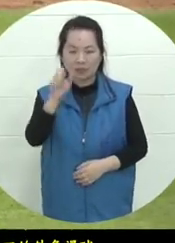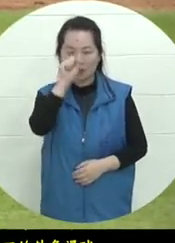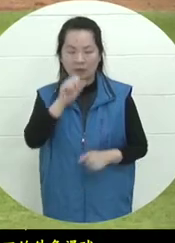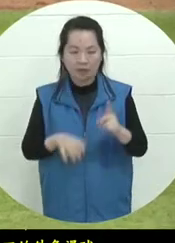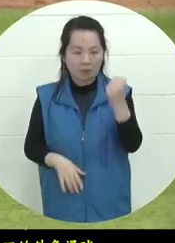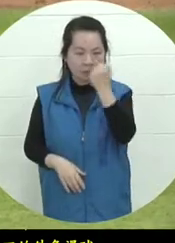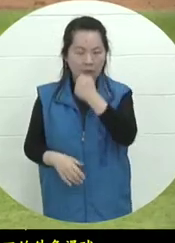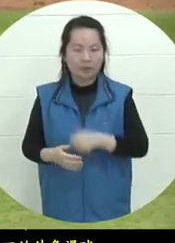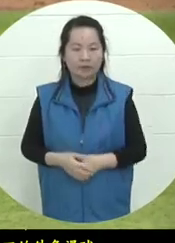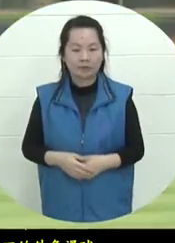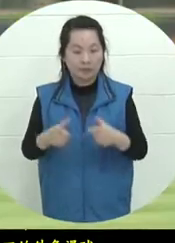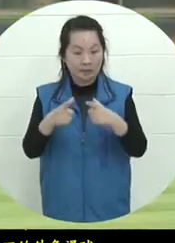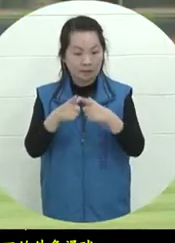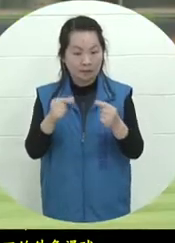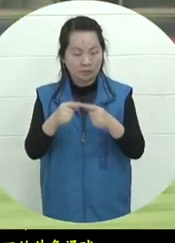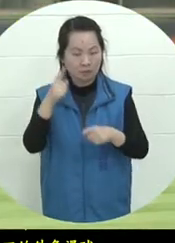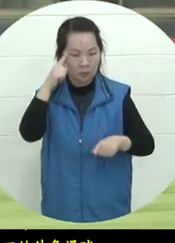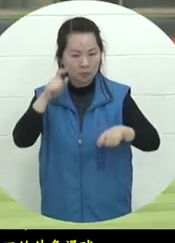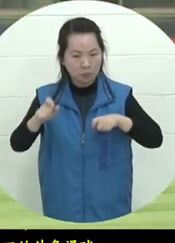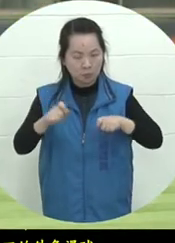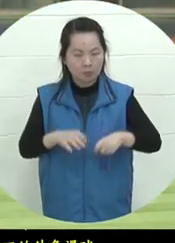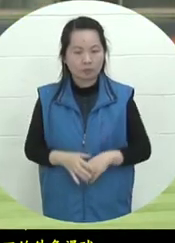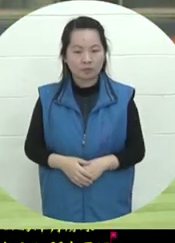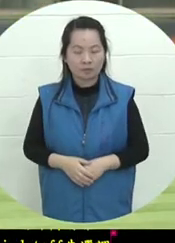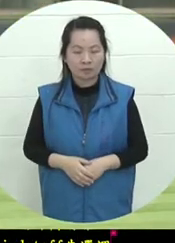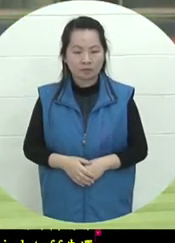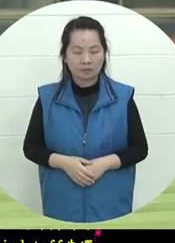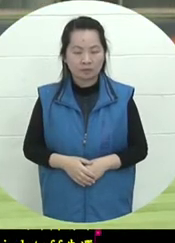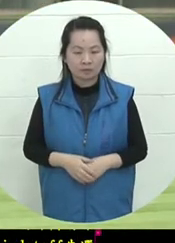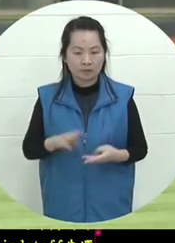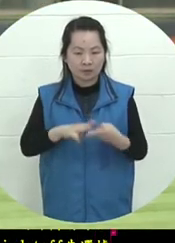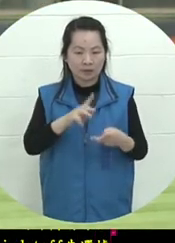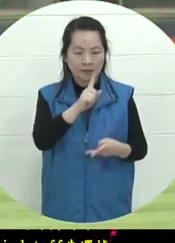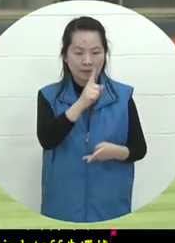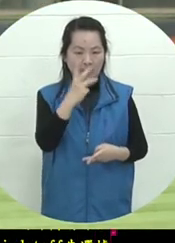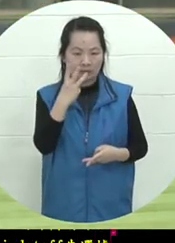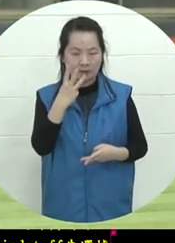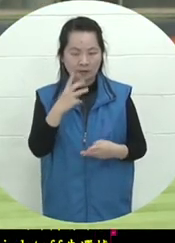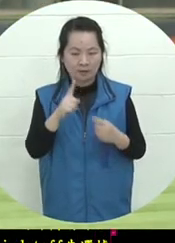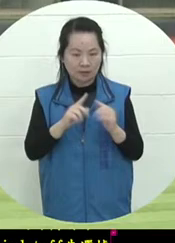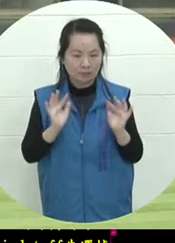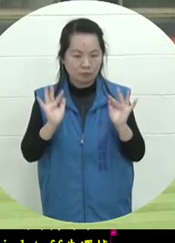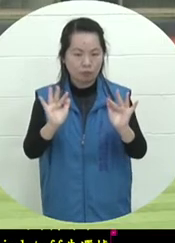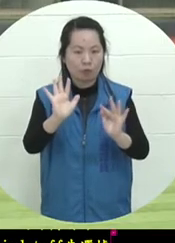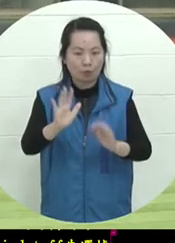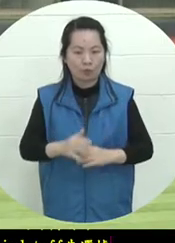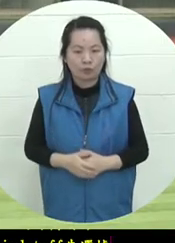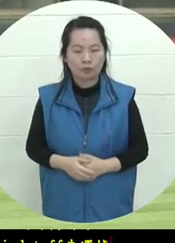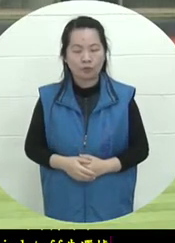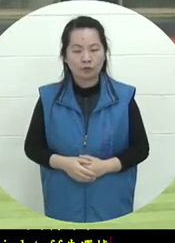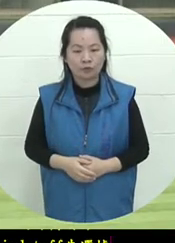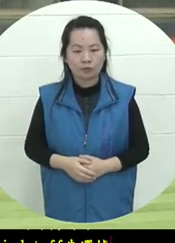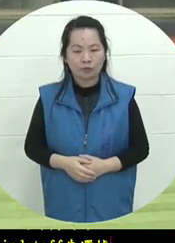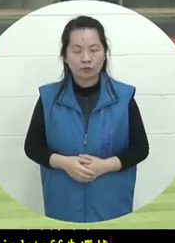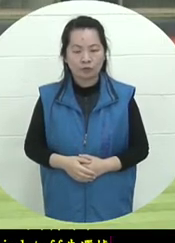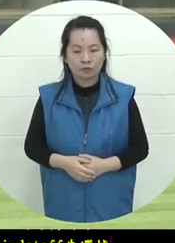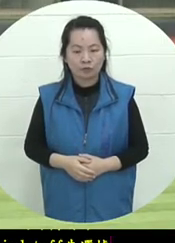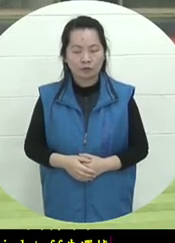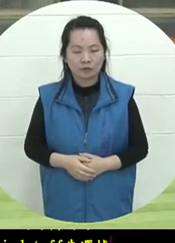is one good and one bad. If the first and third games are slightly shallow, the second game seems to be shallow